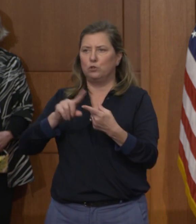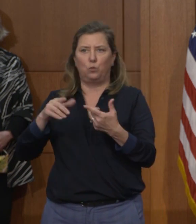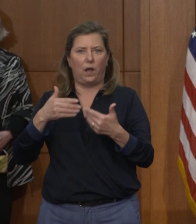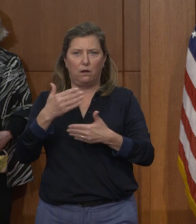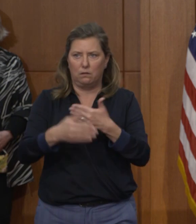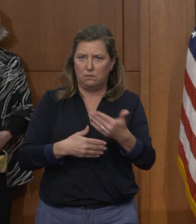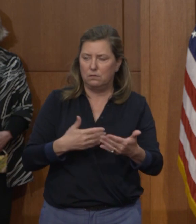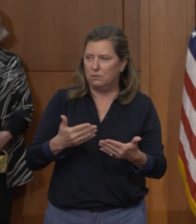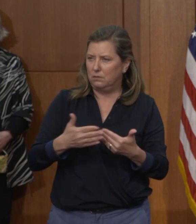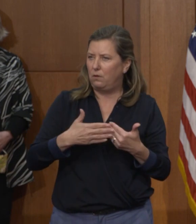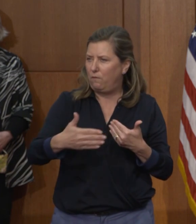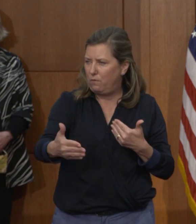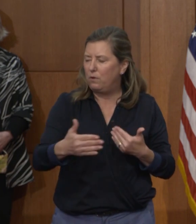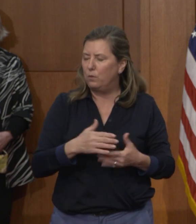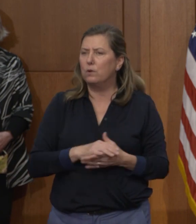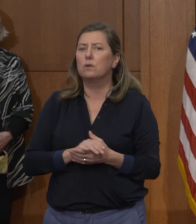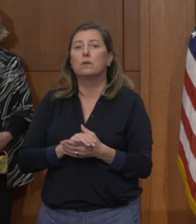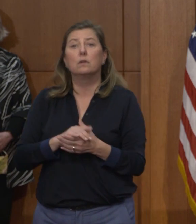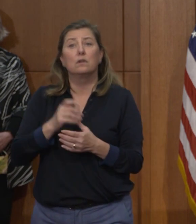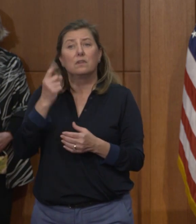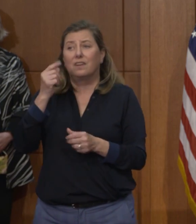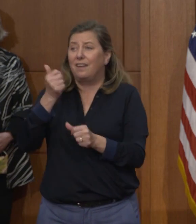ease and of guidelines, we are doing everything that we can, uh, to,